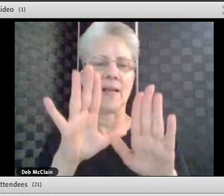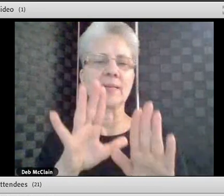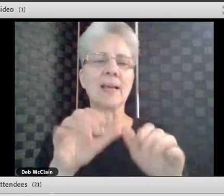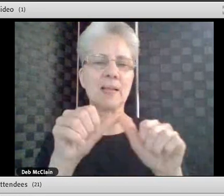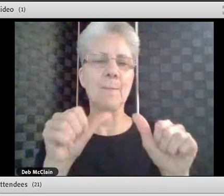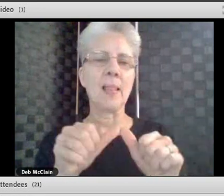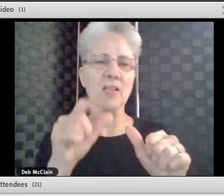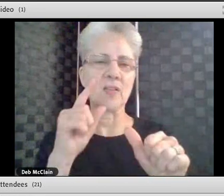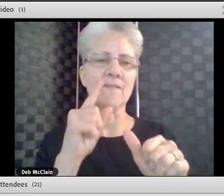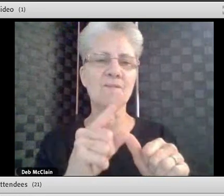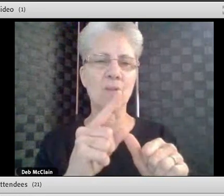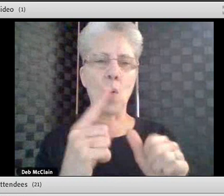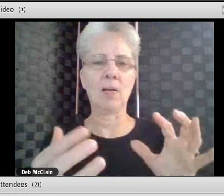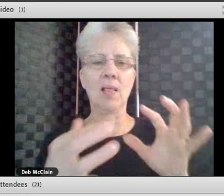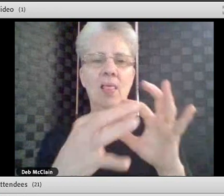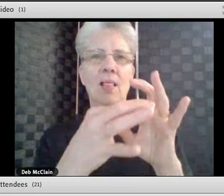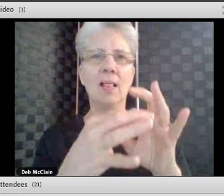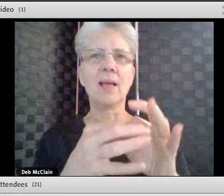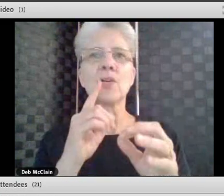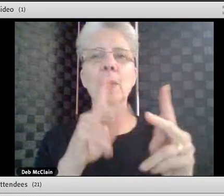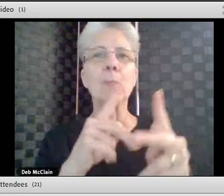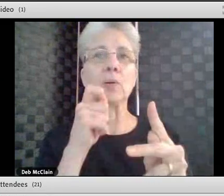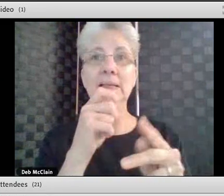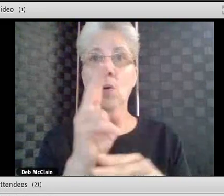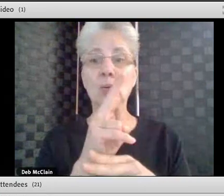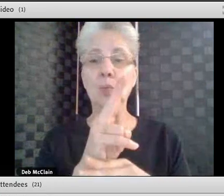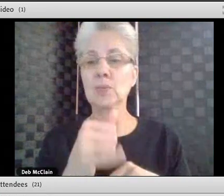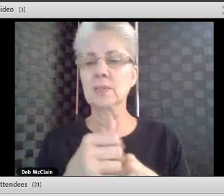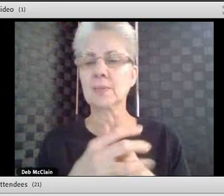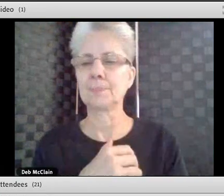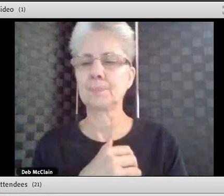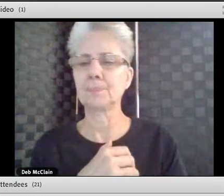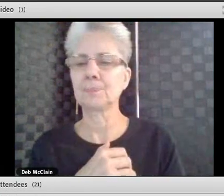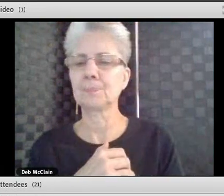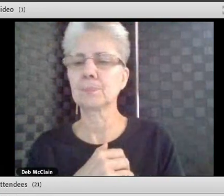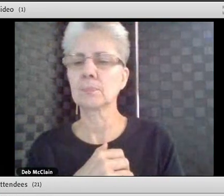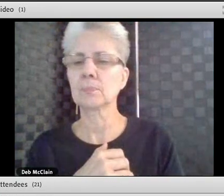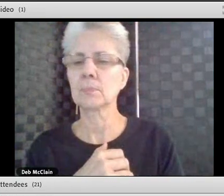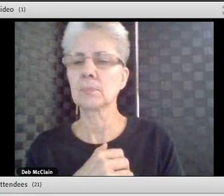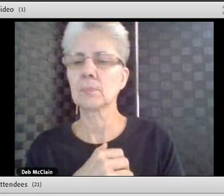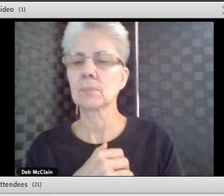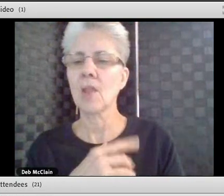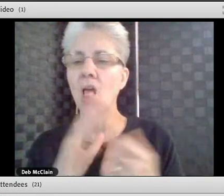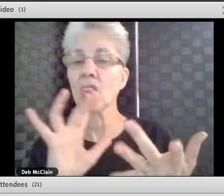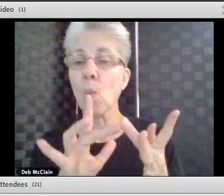and libraries are a fantastic point for bridging that gap for people who don't have access.